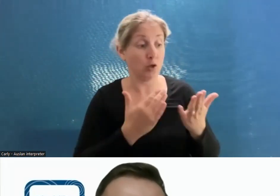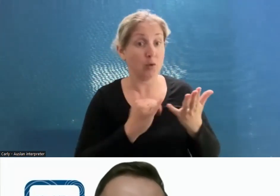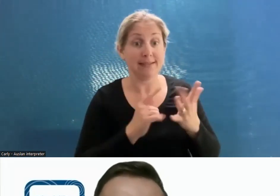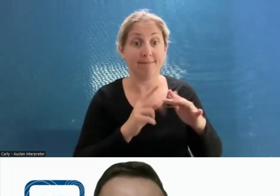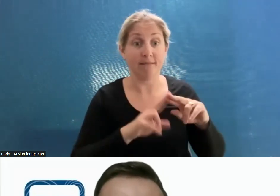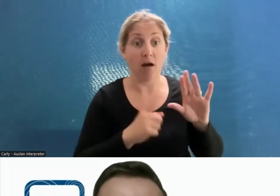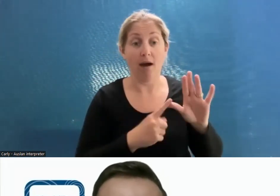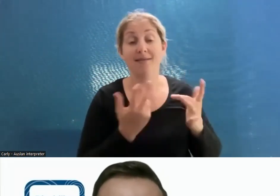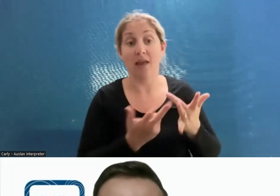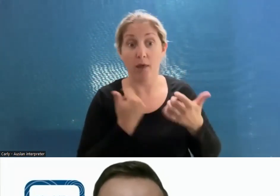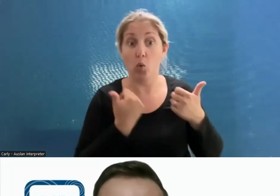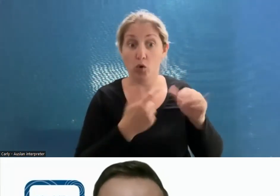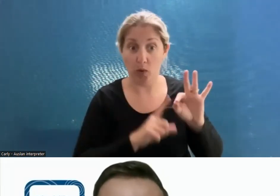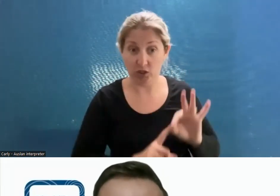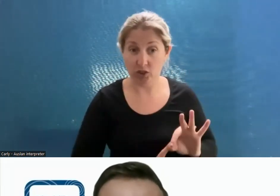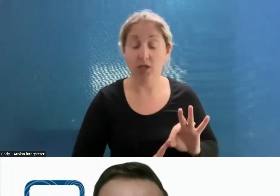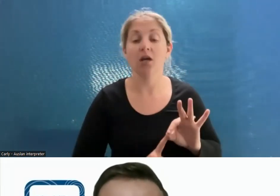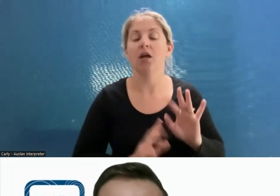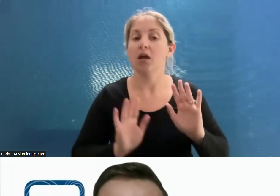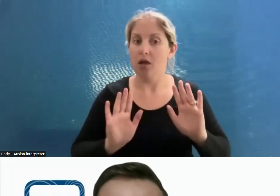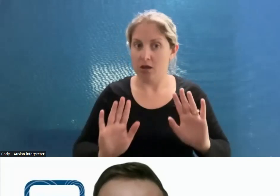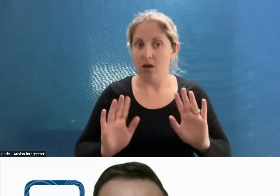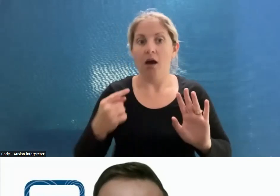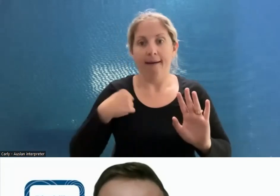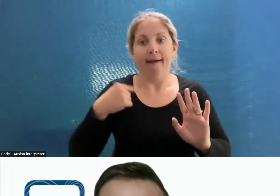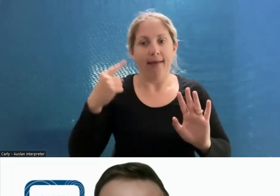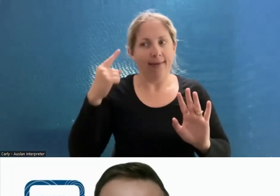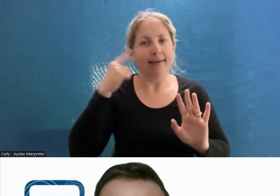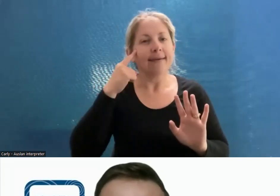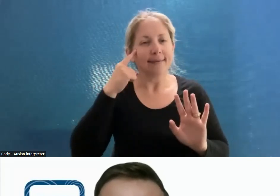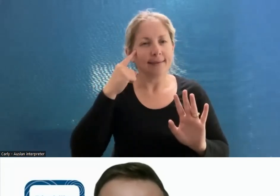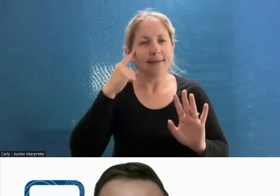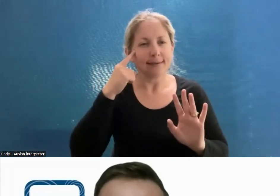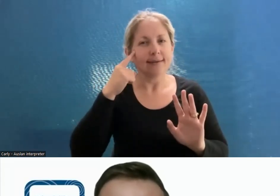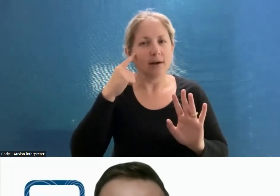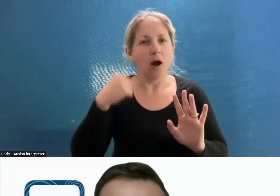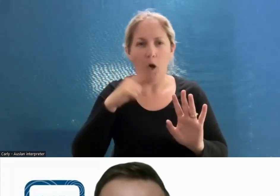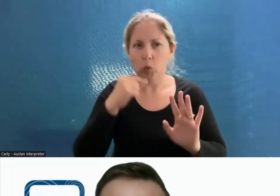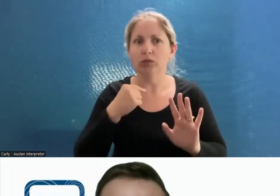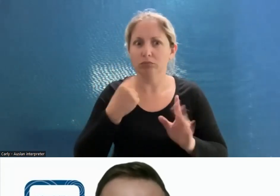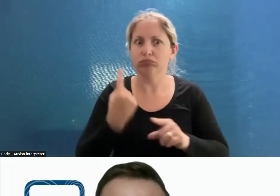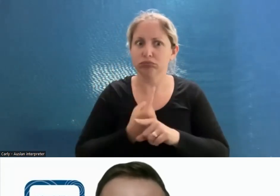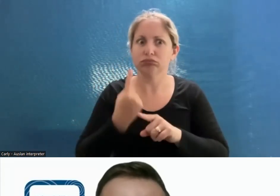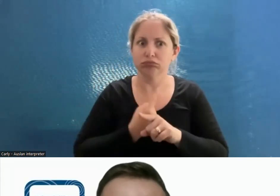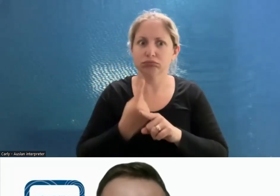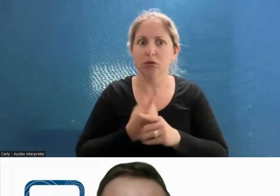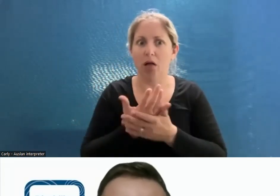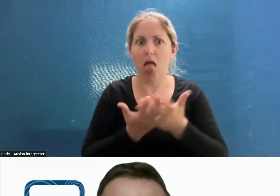And I think something that there's probably a bit that could be said on it.